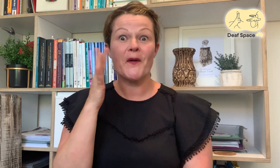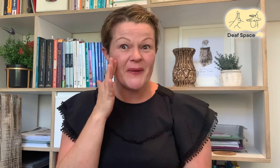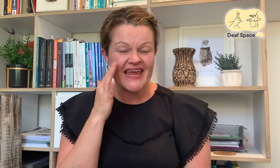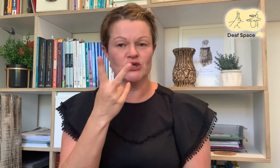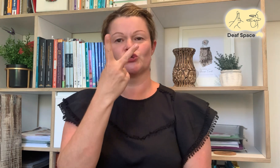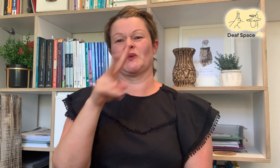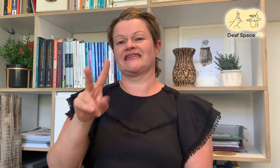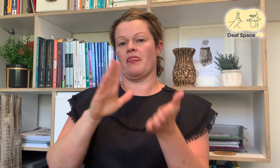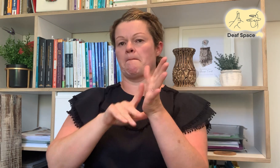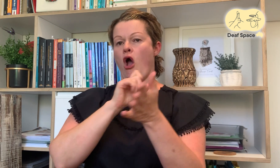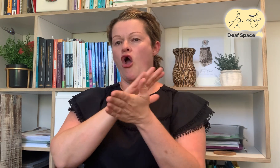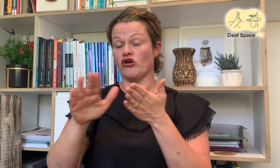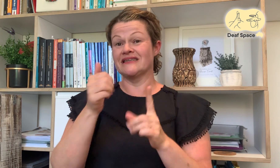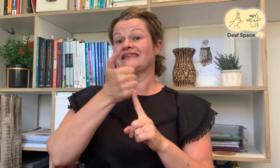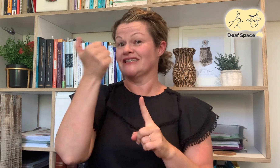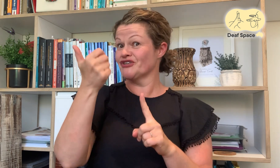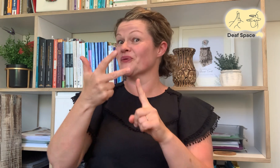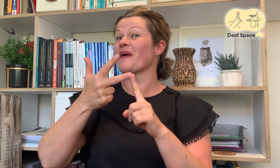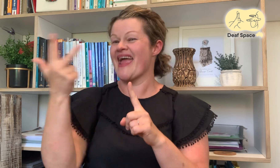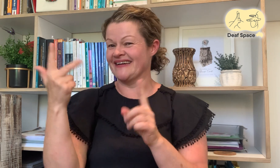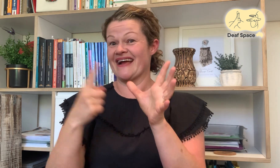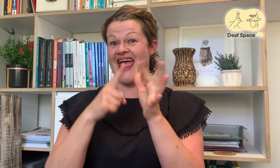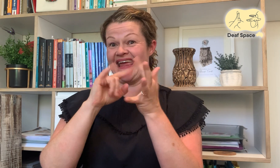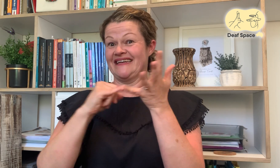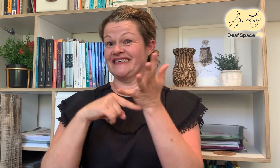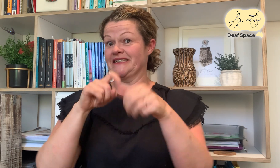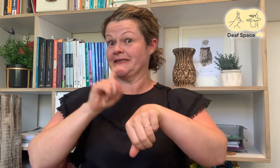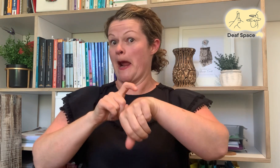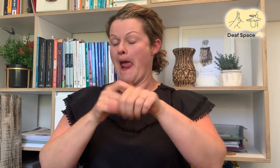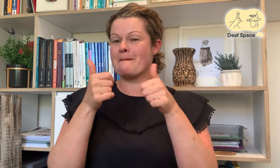on the 20th of March, from 6 to 8pm, Australian Eastern Standard Time.